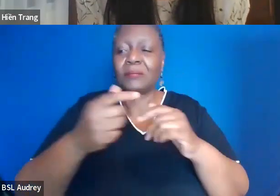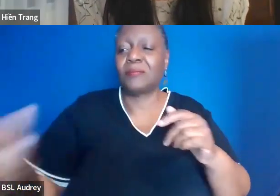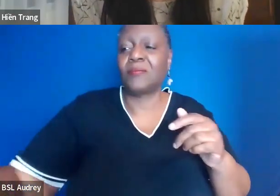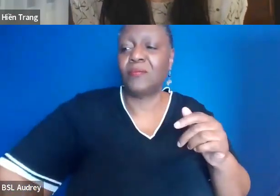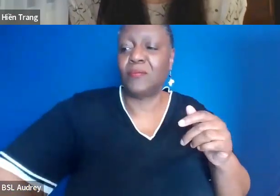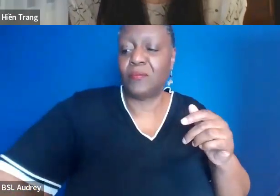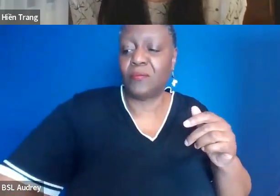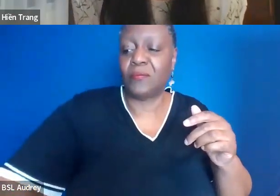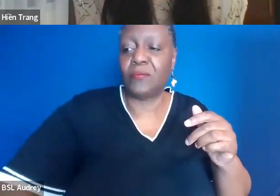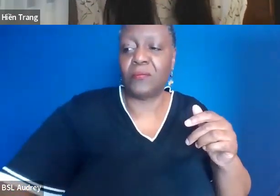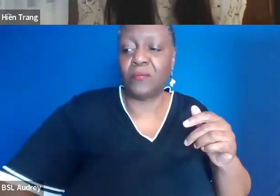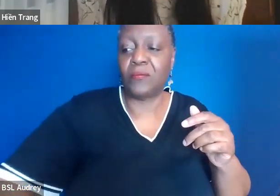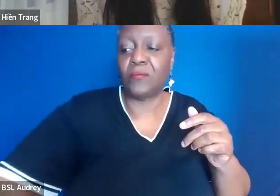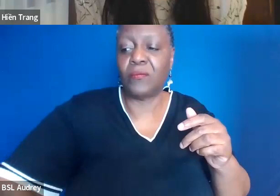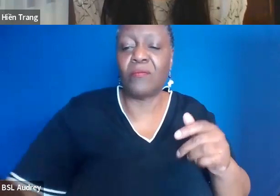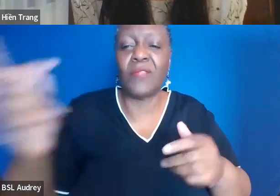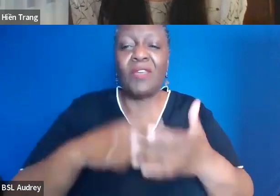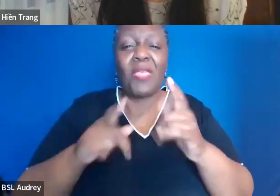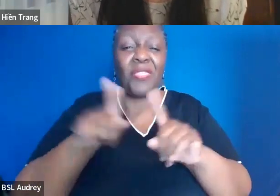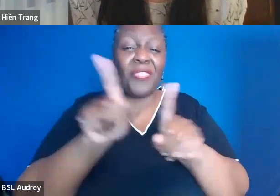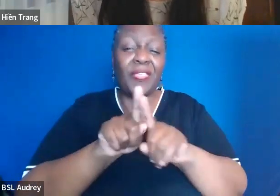Would words be necessary in the unfathomable darkness